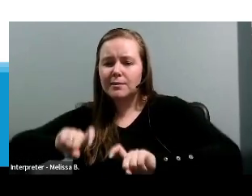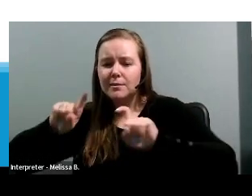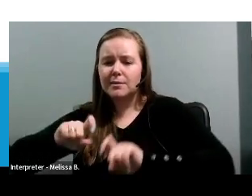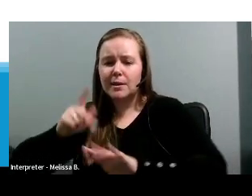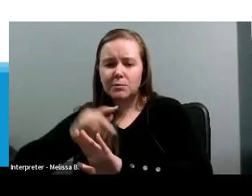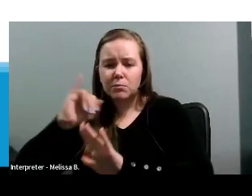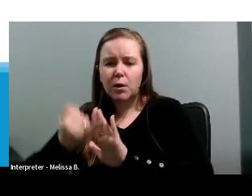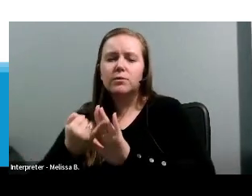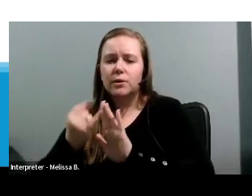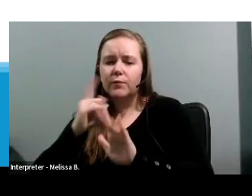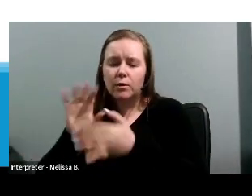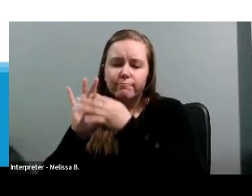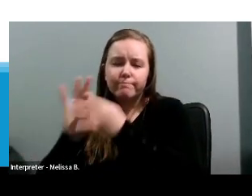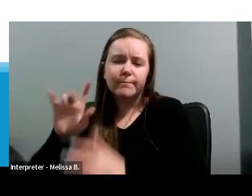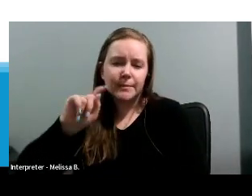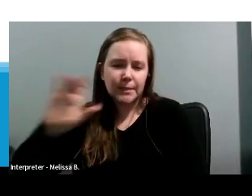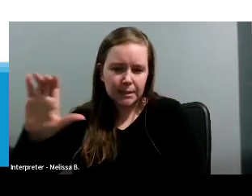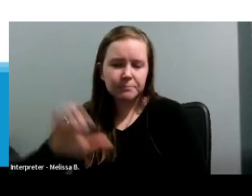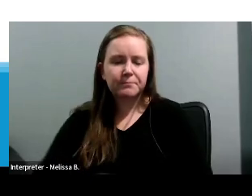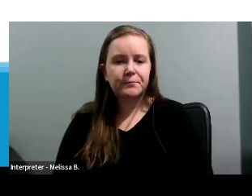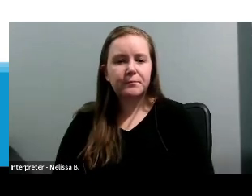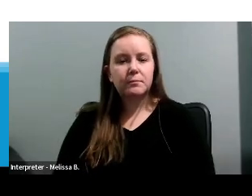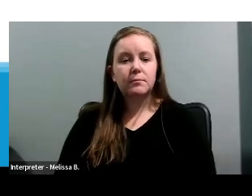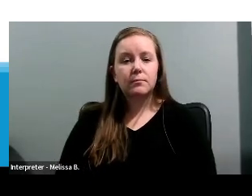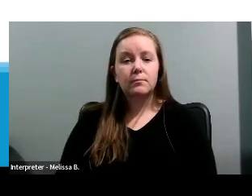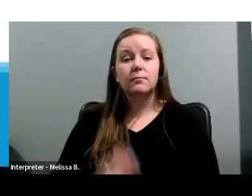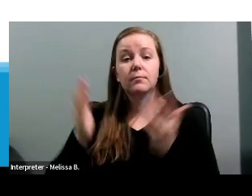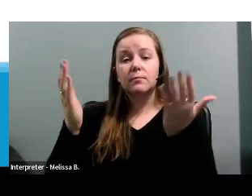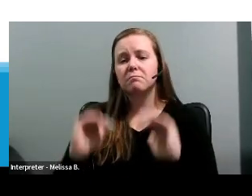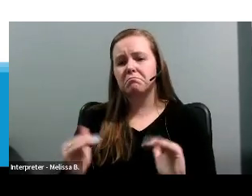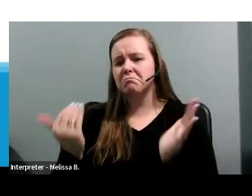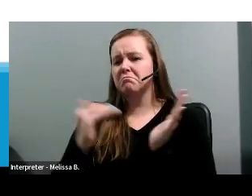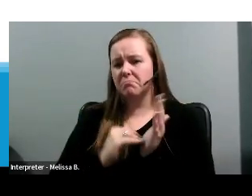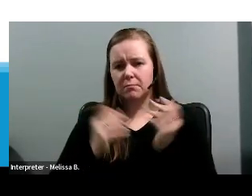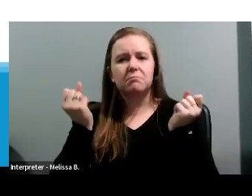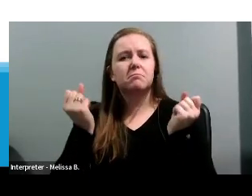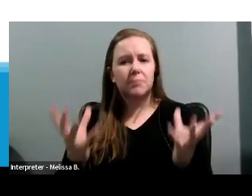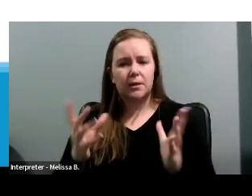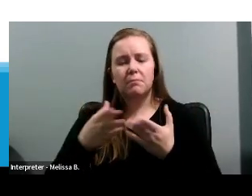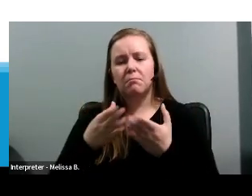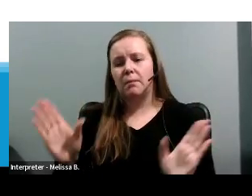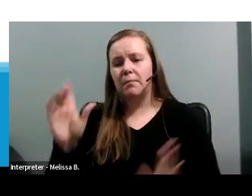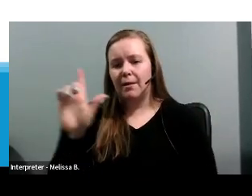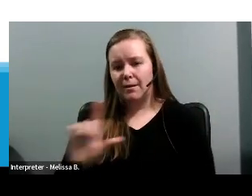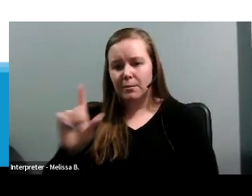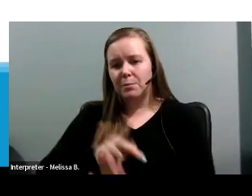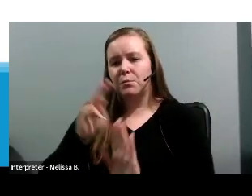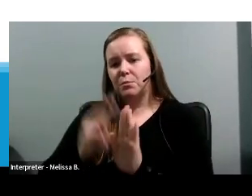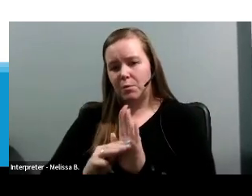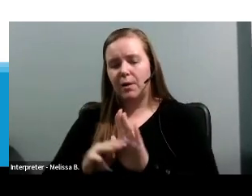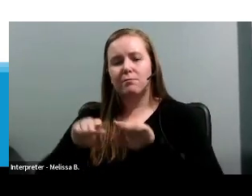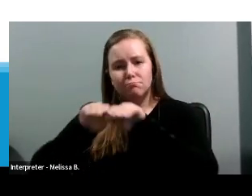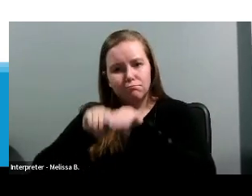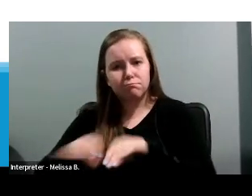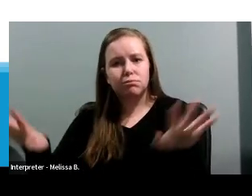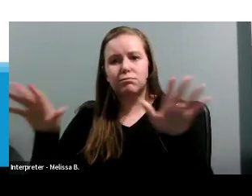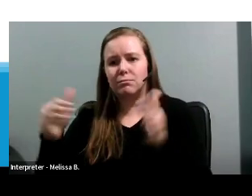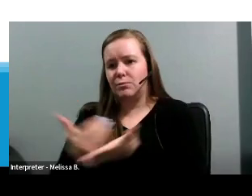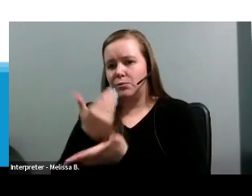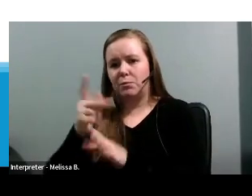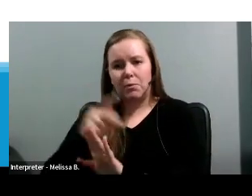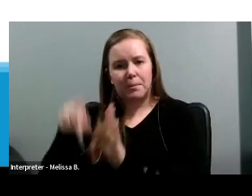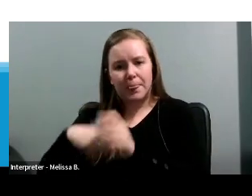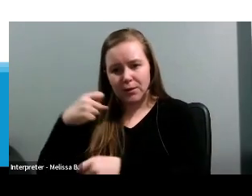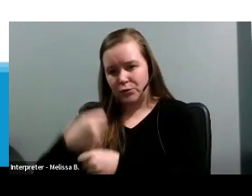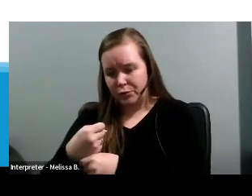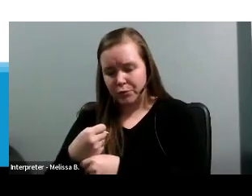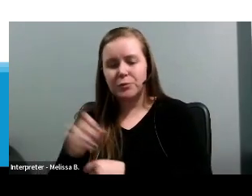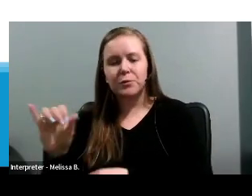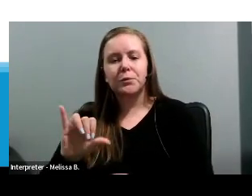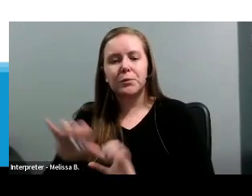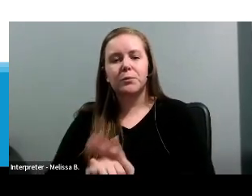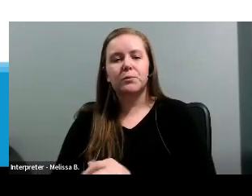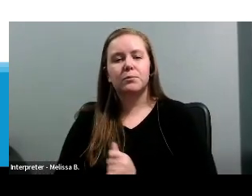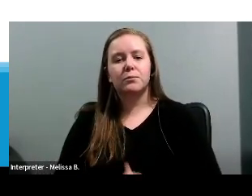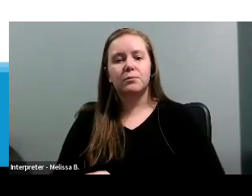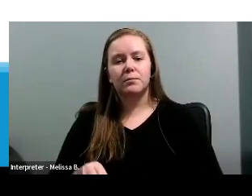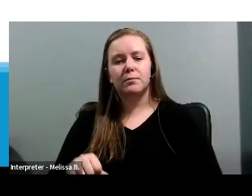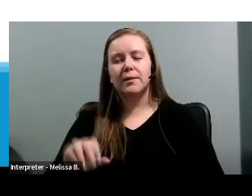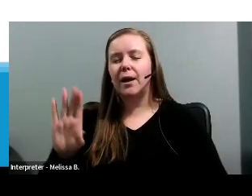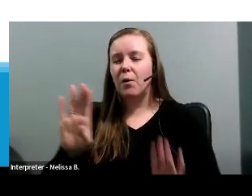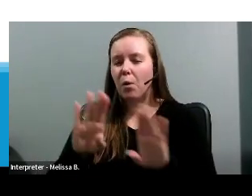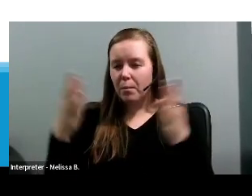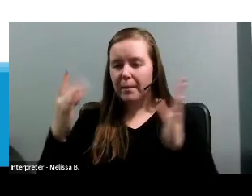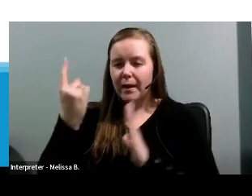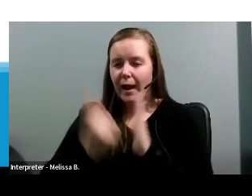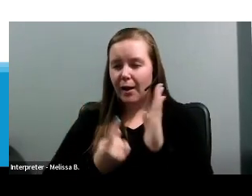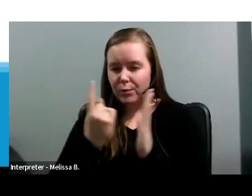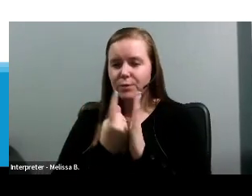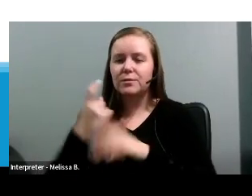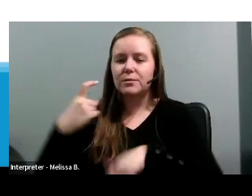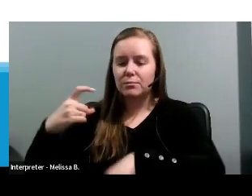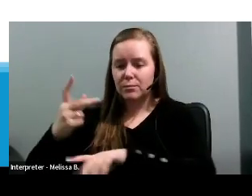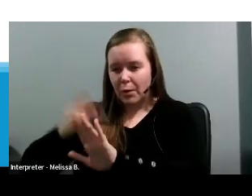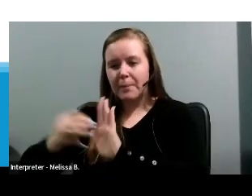Melissa Wong (she/her), SPT: as I mentioned, there's a number of public library programs that are also being, launched this year. It's the, the Open Hours program, as I mentioned, but there's also programs such as